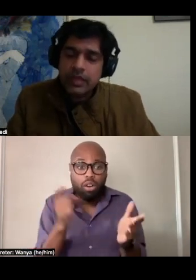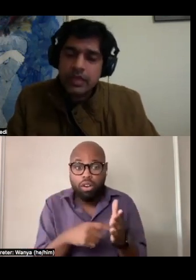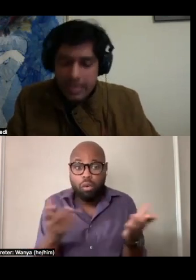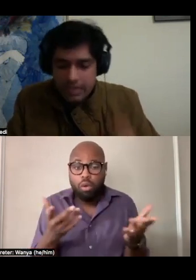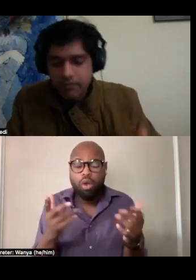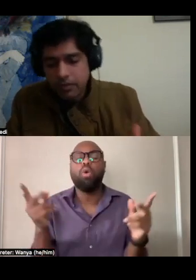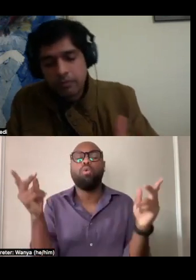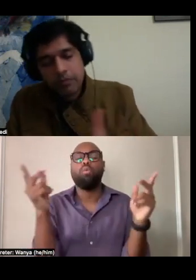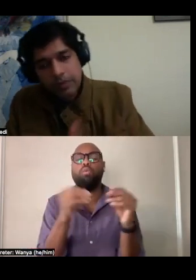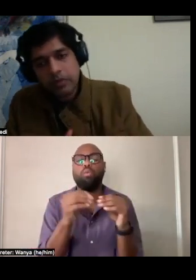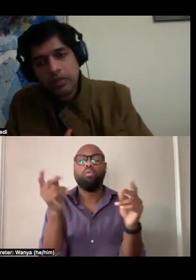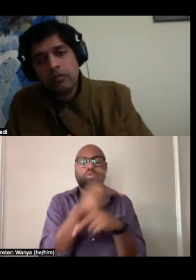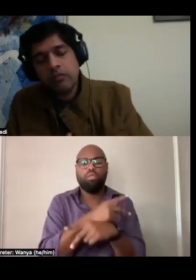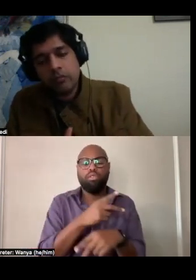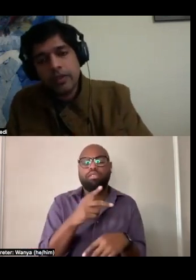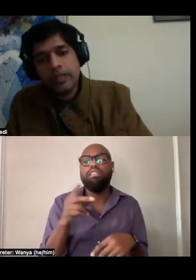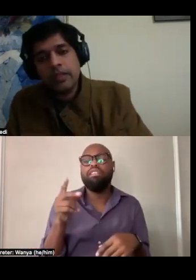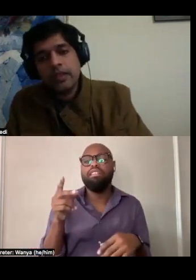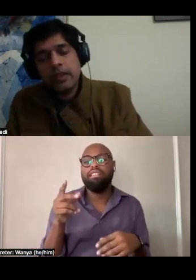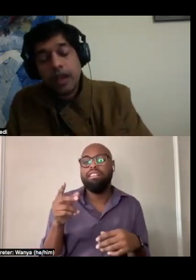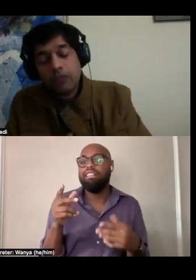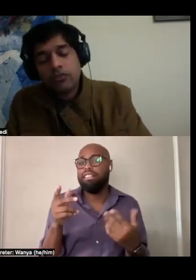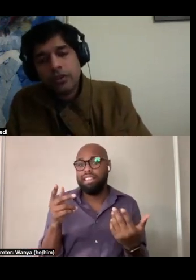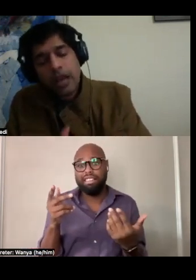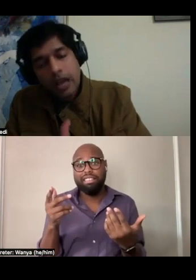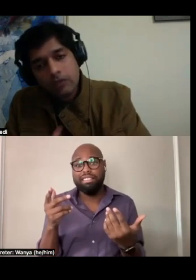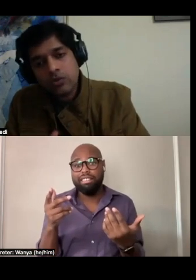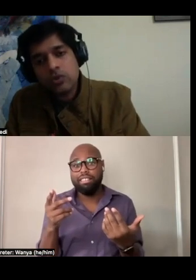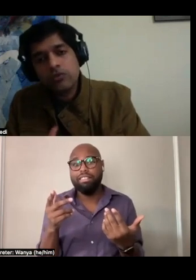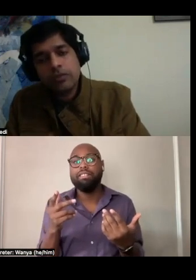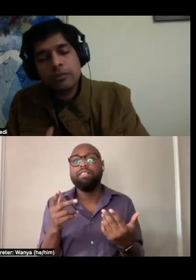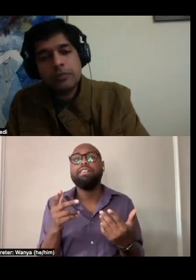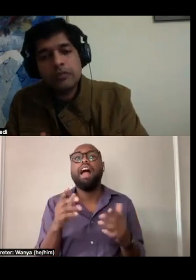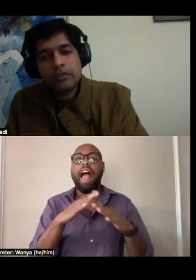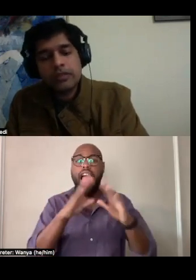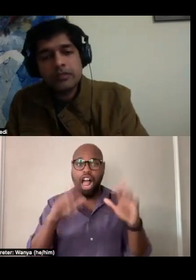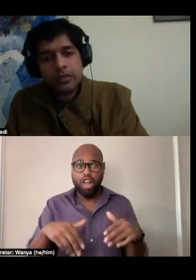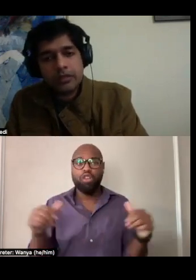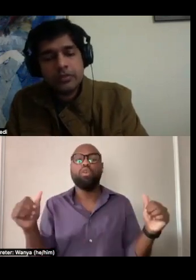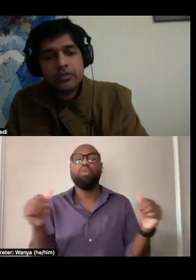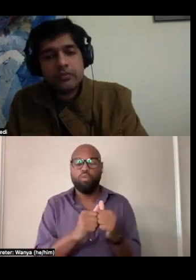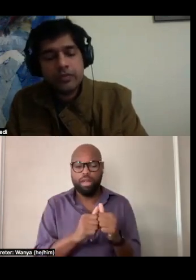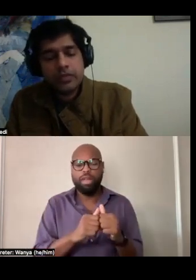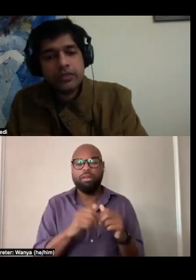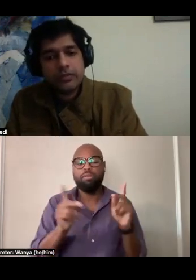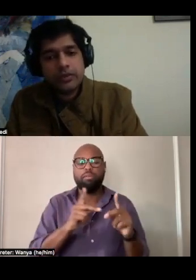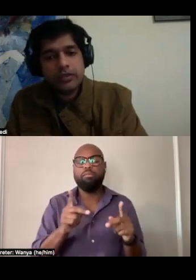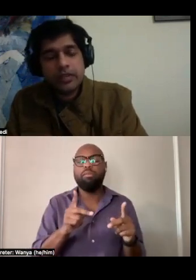even households that have people with disabilities - persons with disability that is